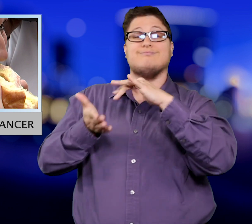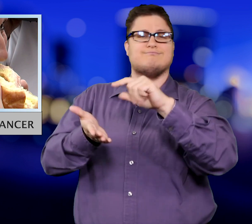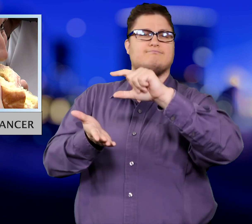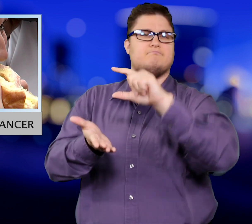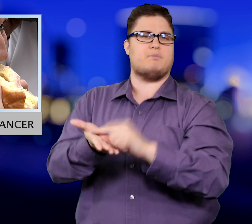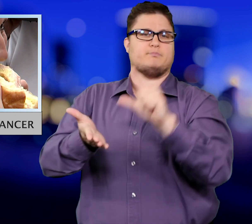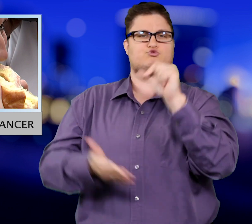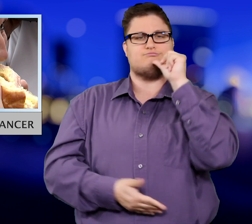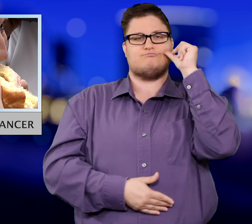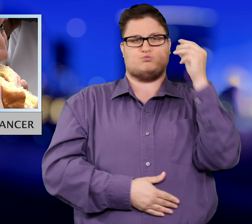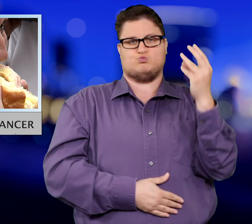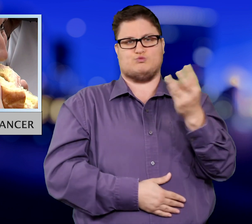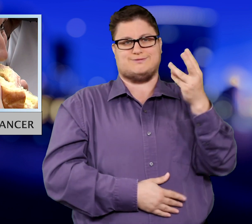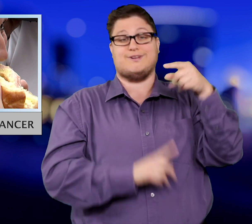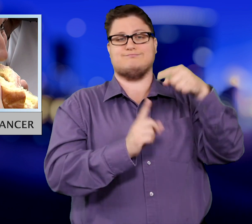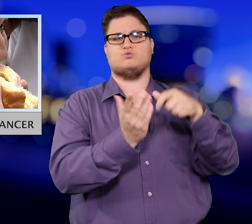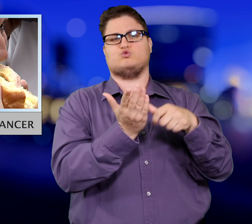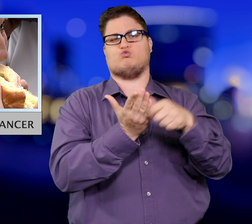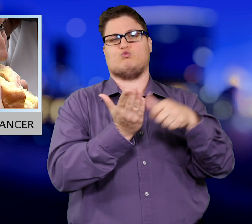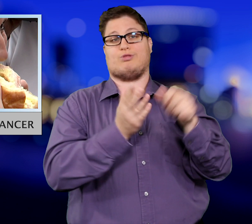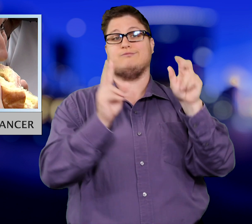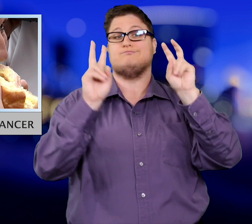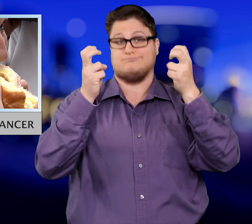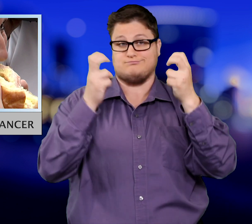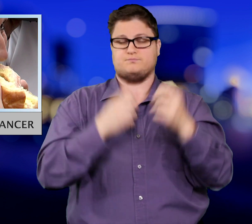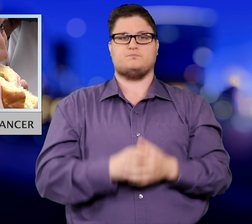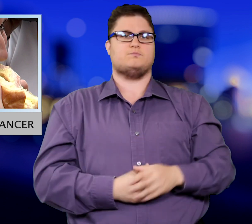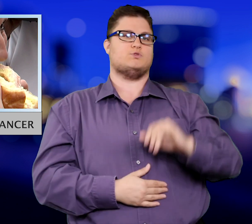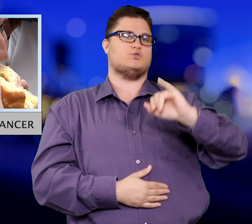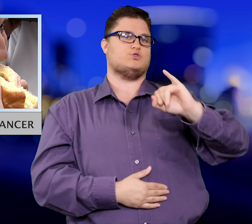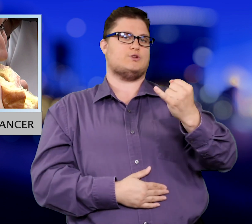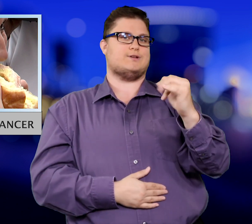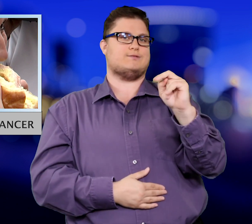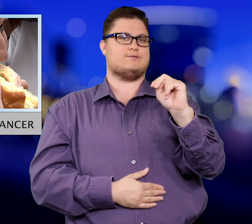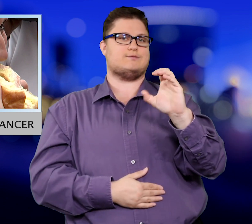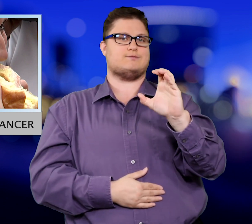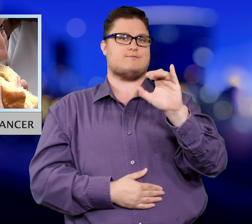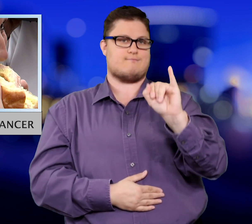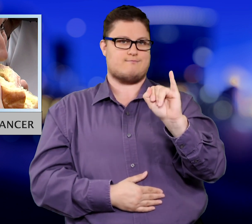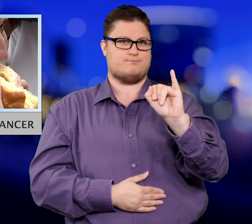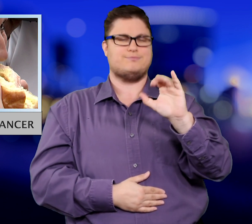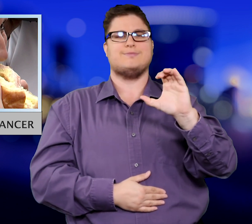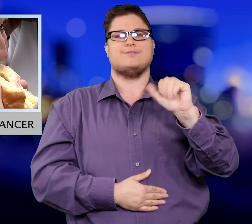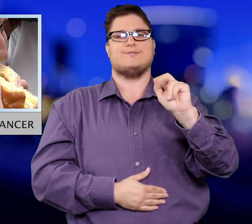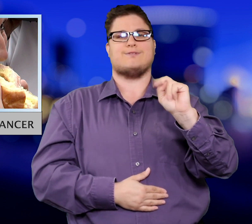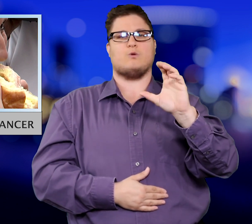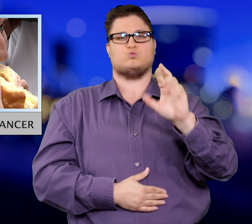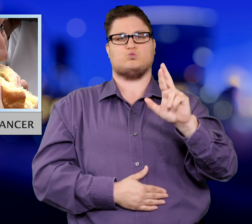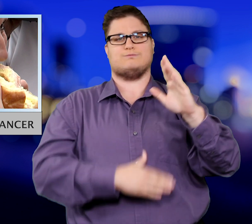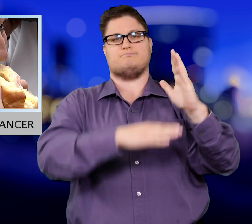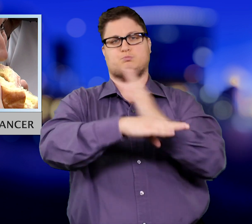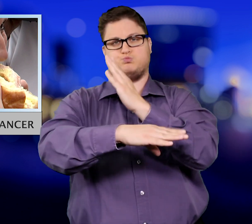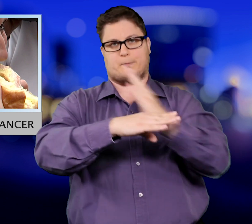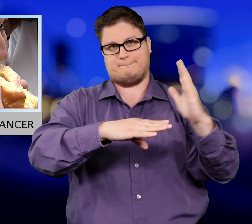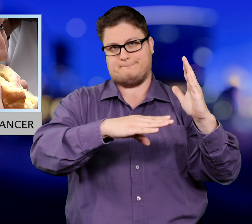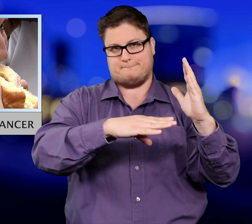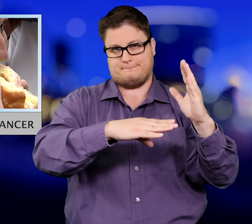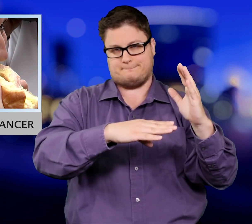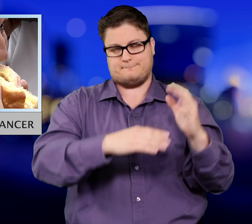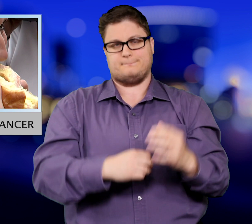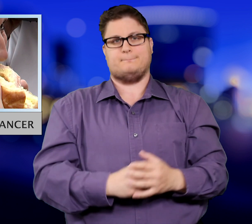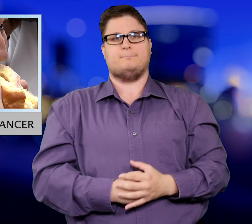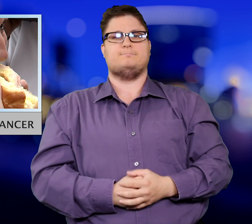The study was published in the journal "JNCI Cancer Spectrum" on Wednesday.